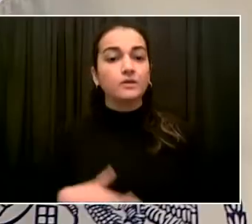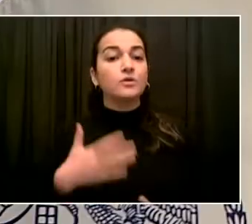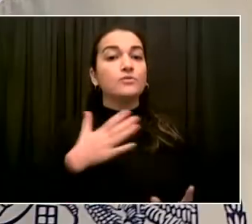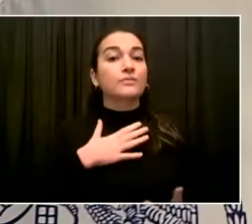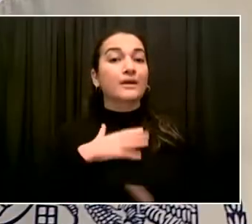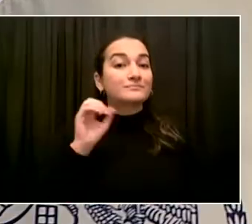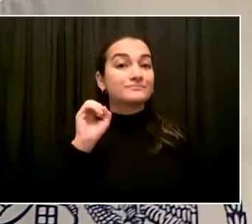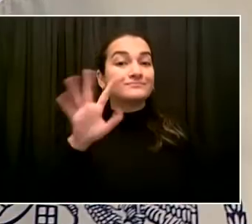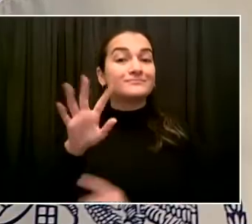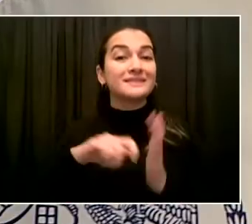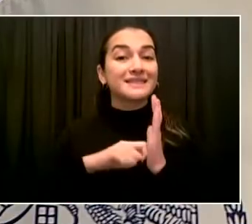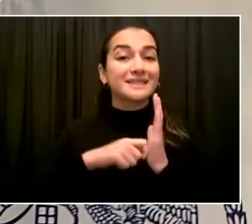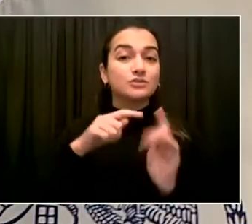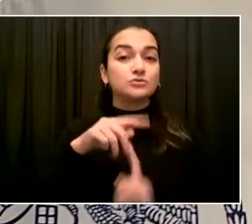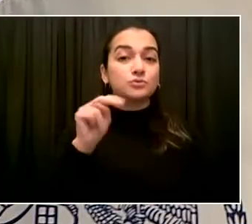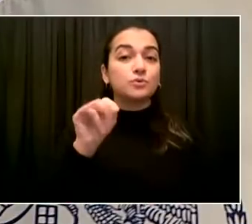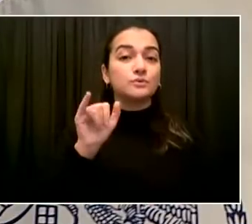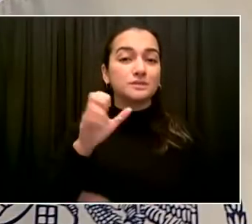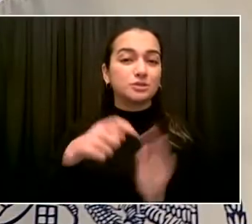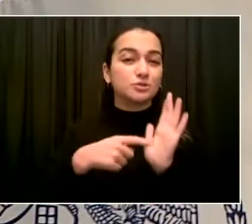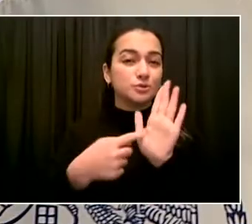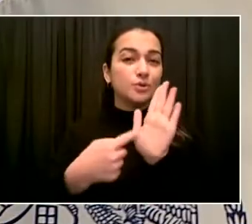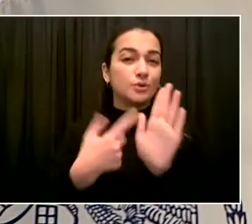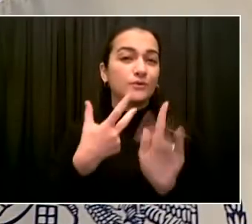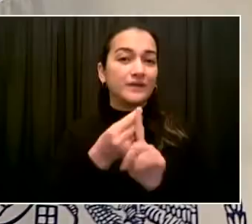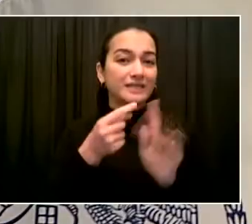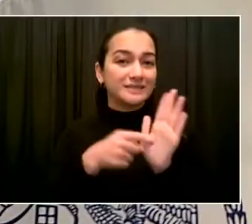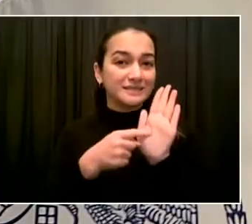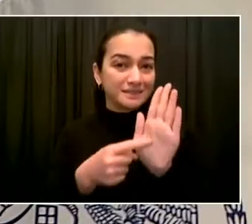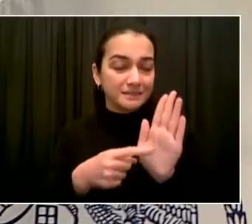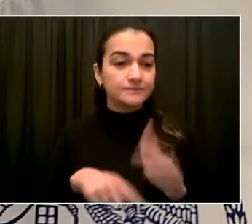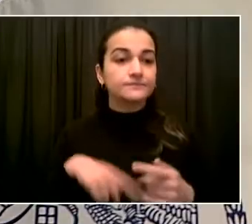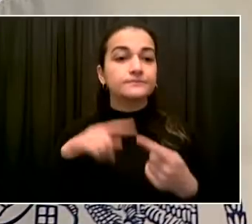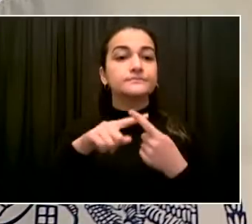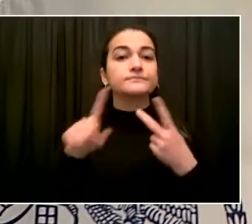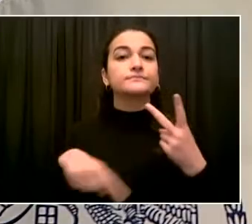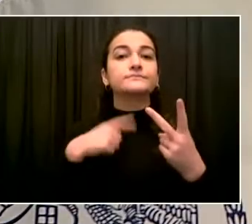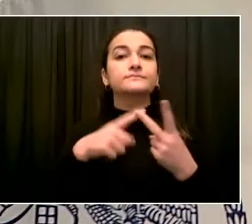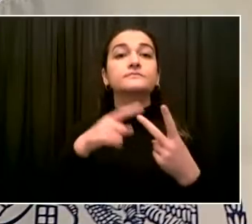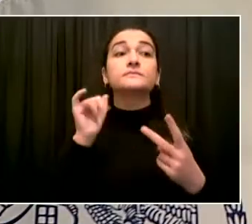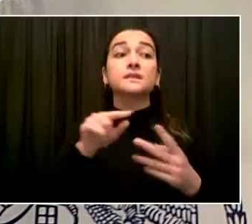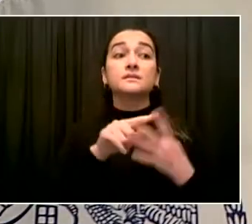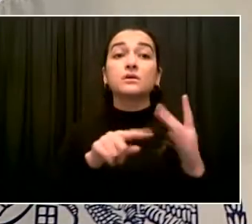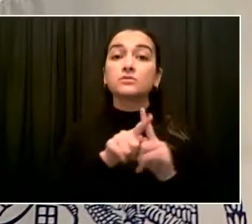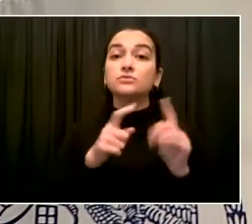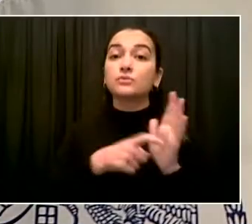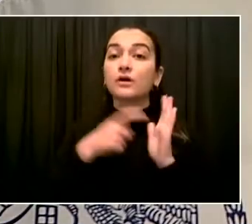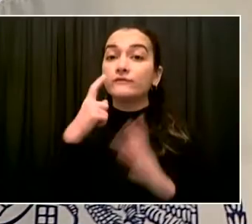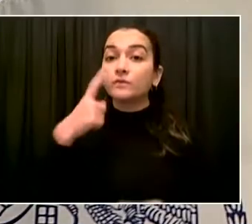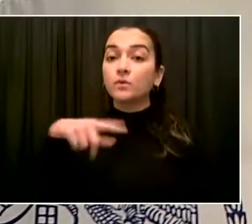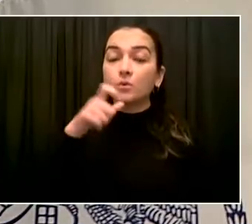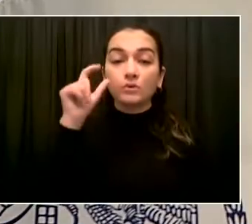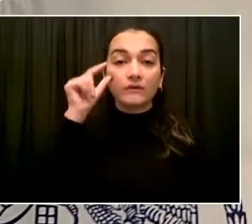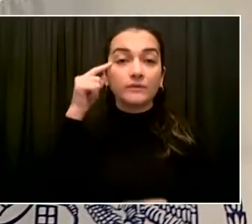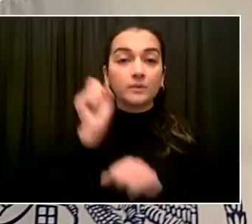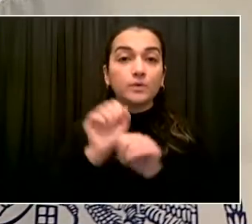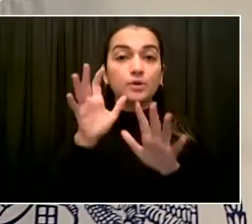WE LEAD THE WAY WITH THE EKY 2 NYC, REACHING INDOOR DINING AND